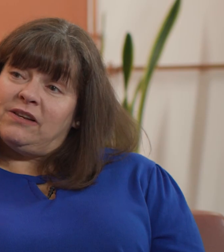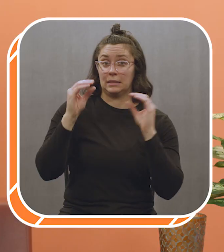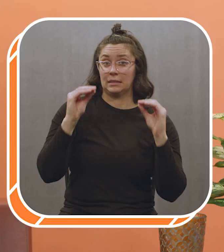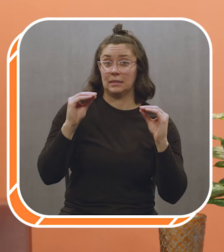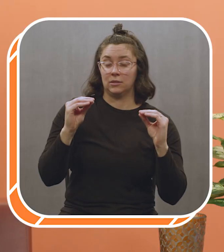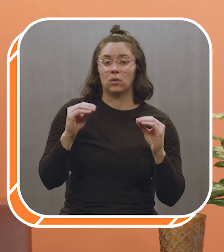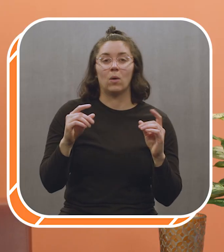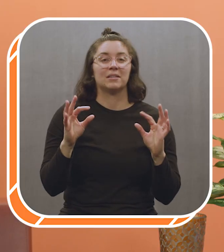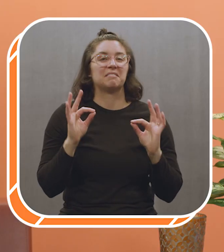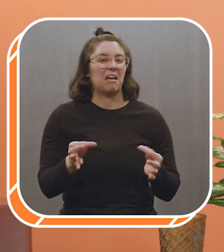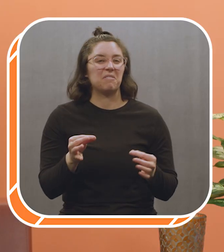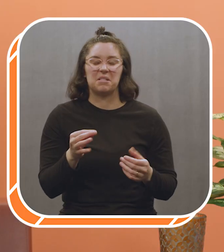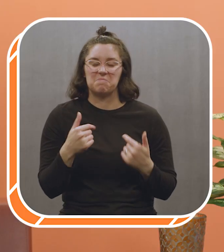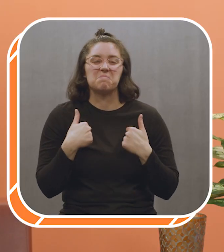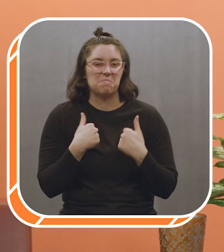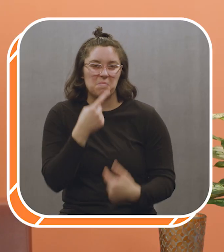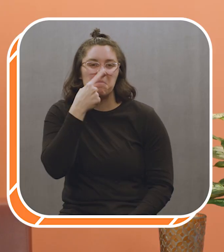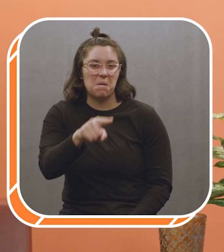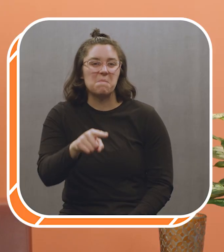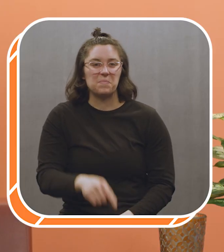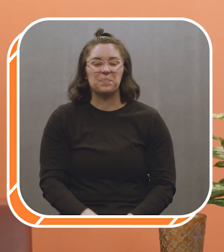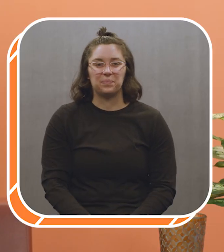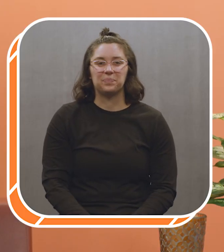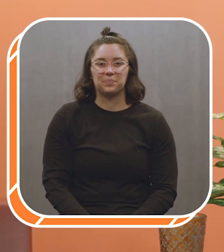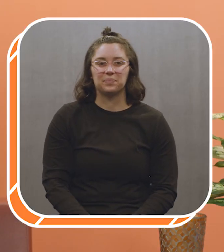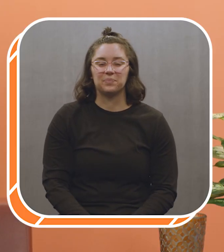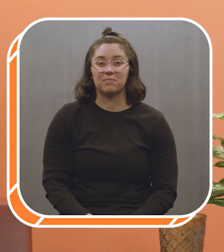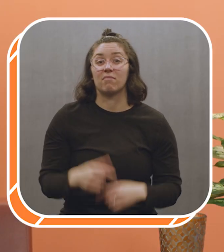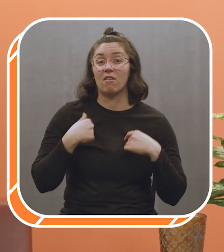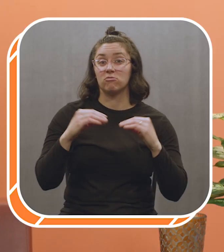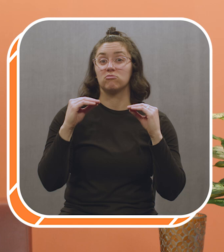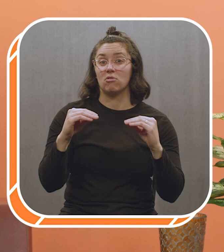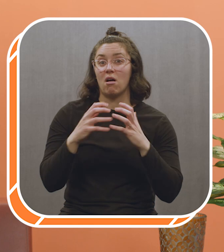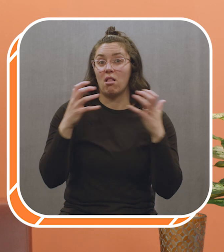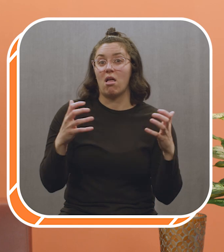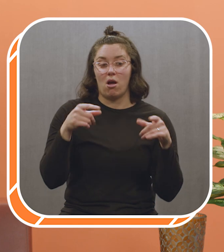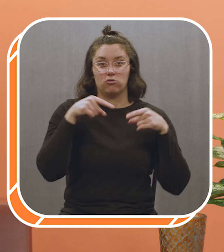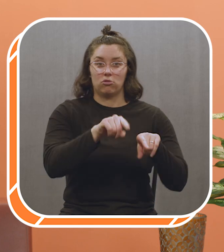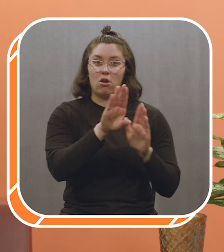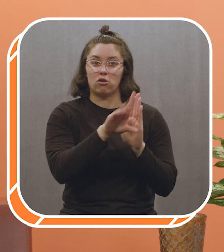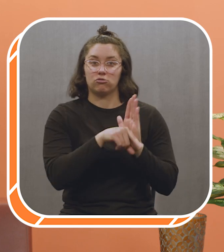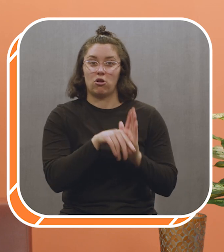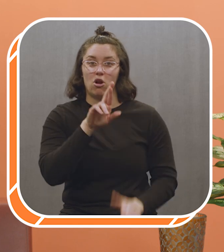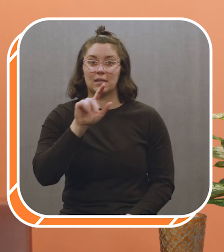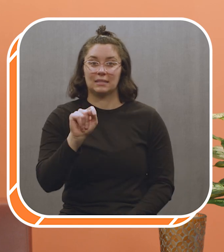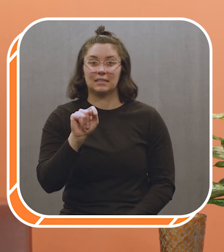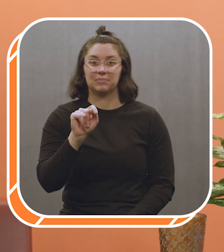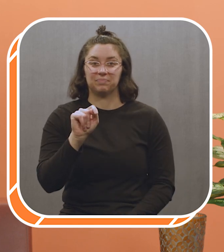I'm definitely not opposed to it. I taught a lot during my undergrad years at RIT.